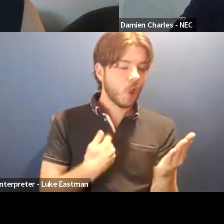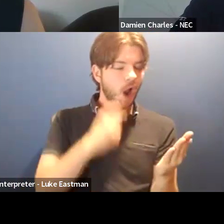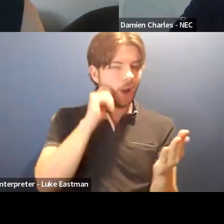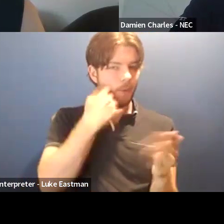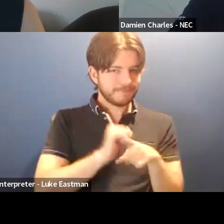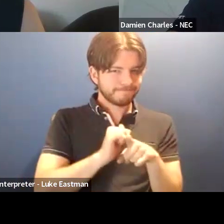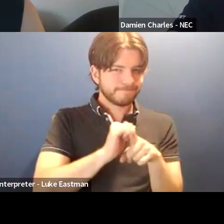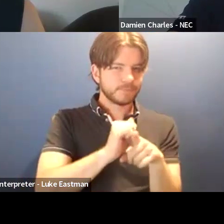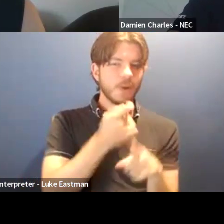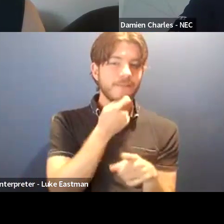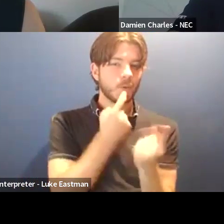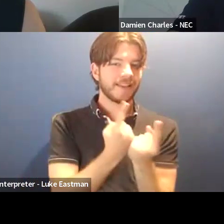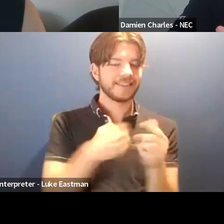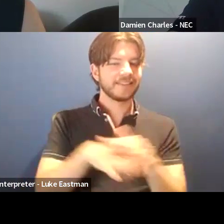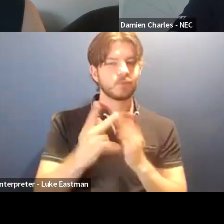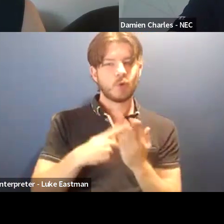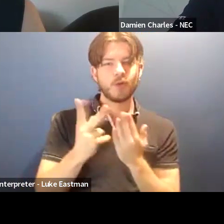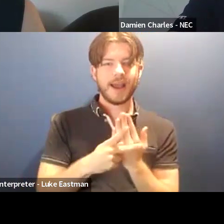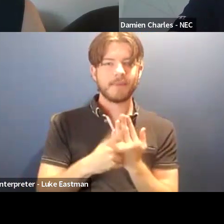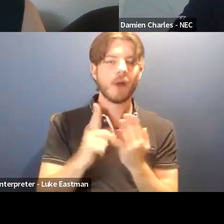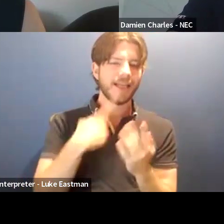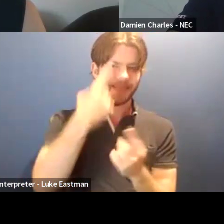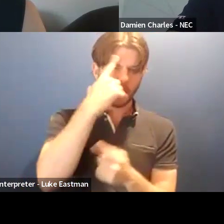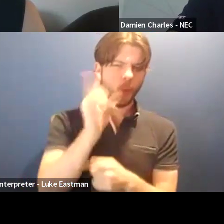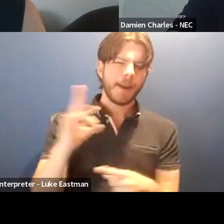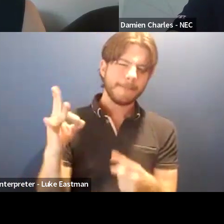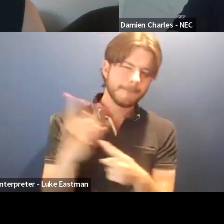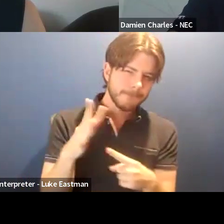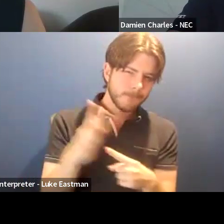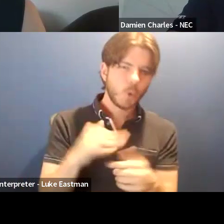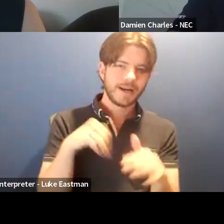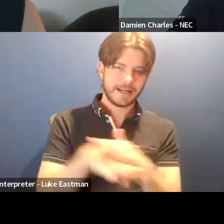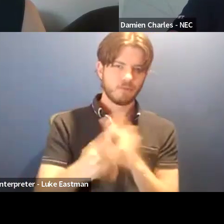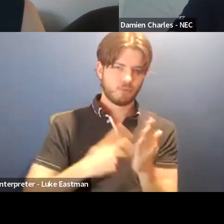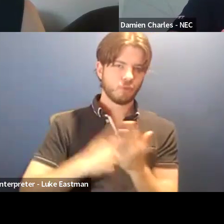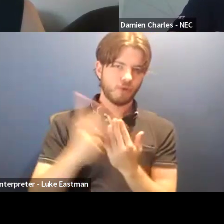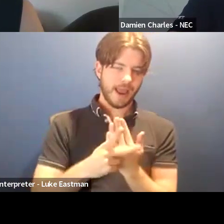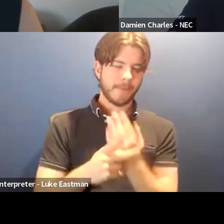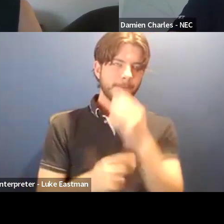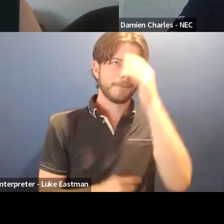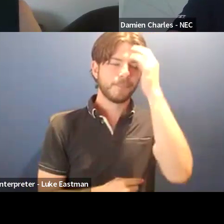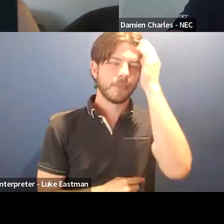our programs. I think key with our programs as well, so recently some of